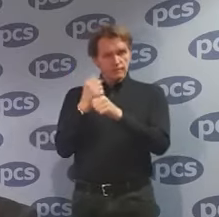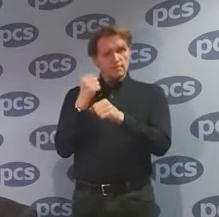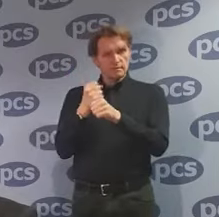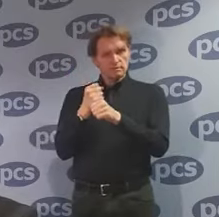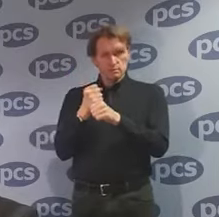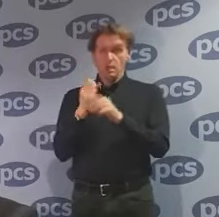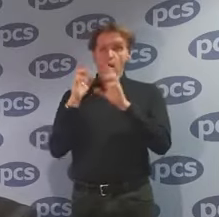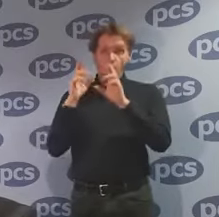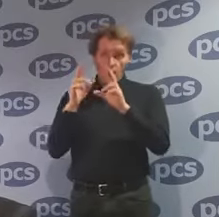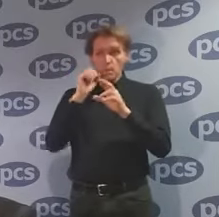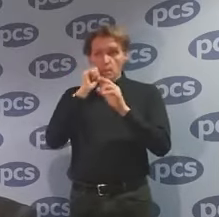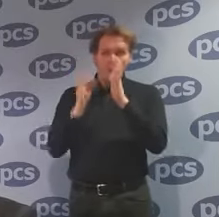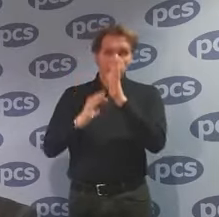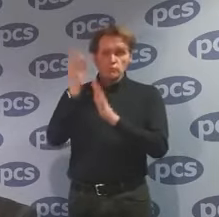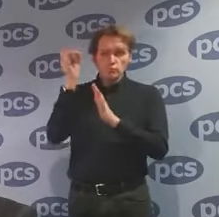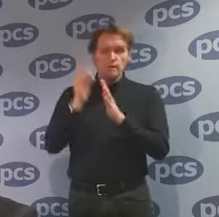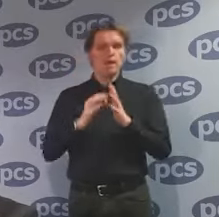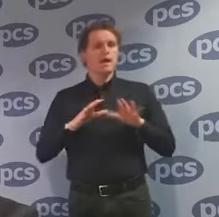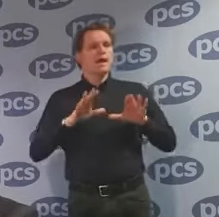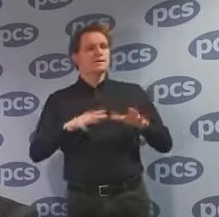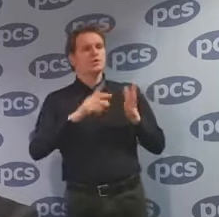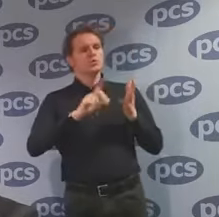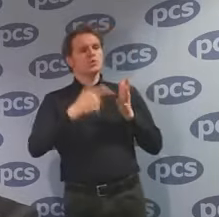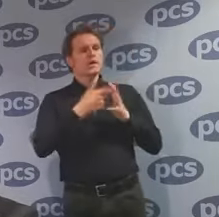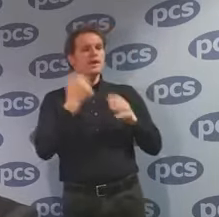UK government can be forced to do what they didn't do in last month's budget.